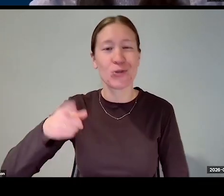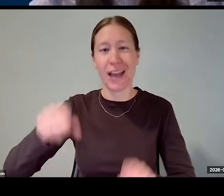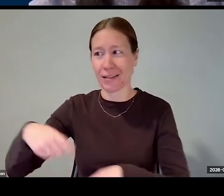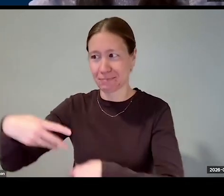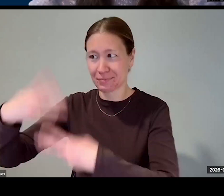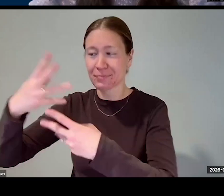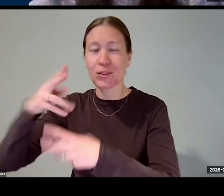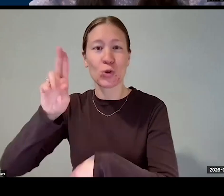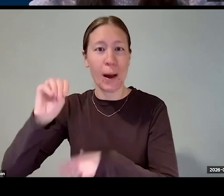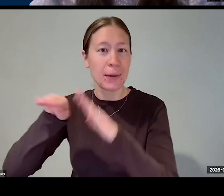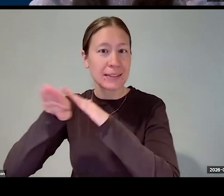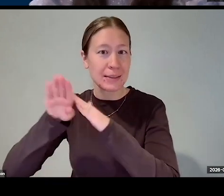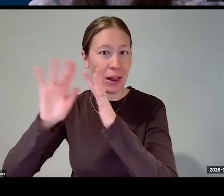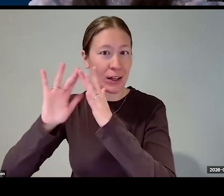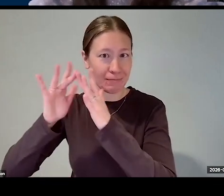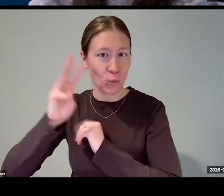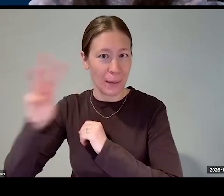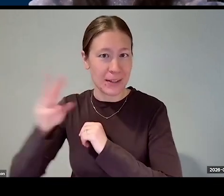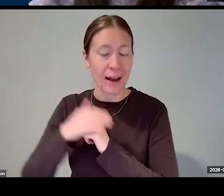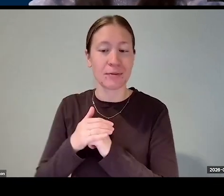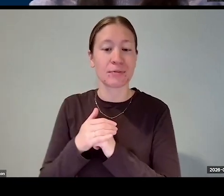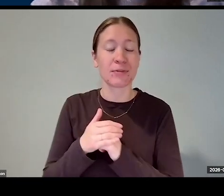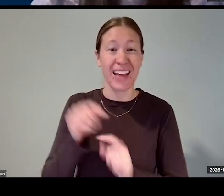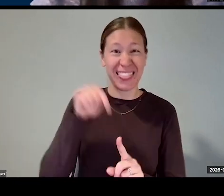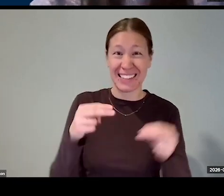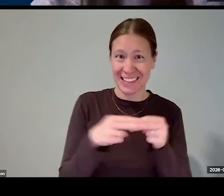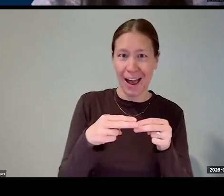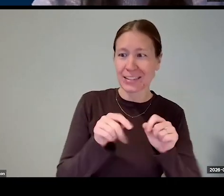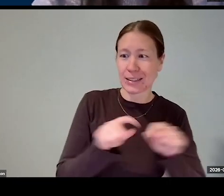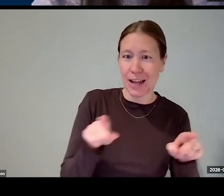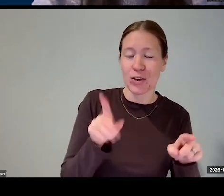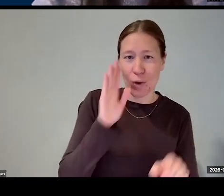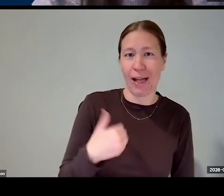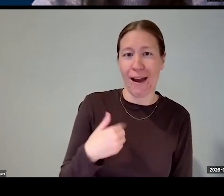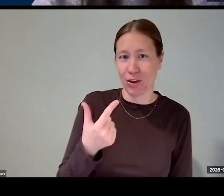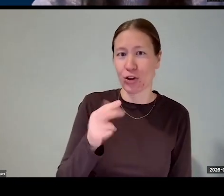We also have the Grackle link in the slide deck as well. So to run Grackle,